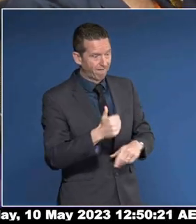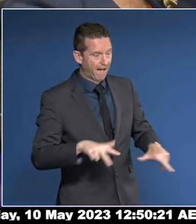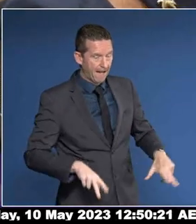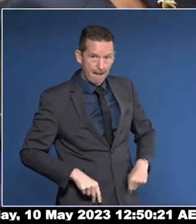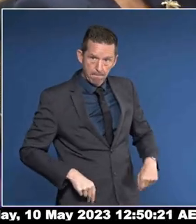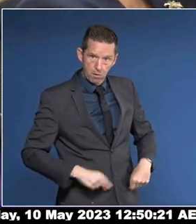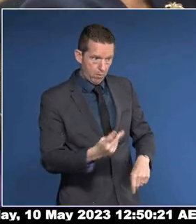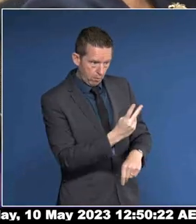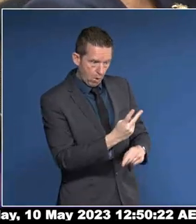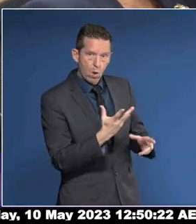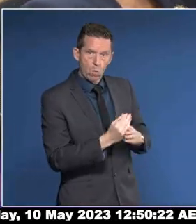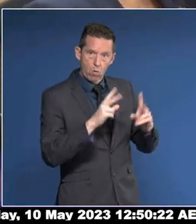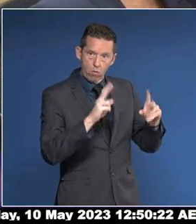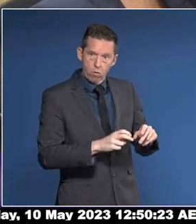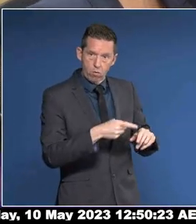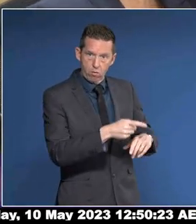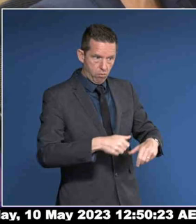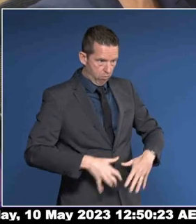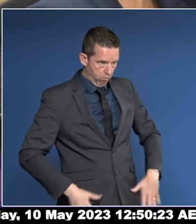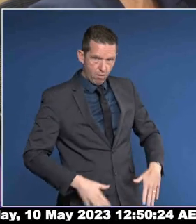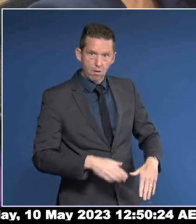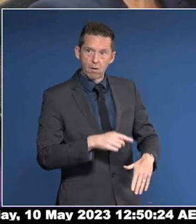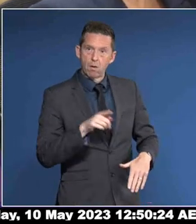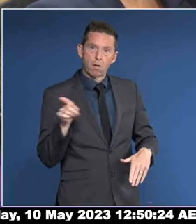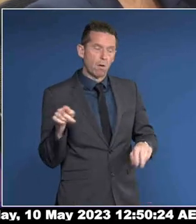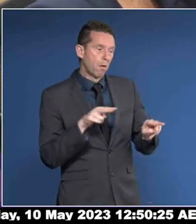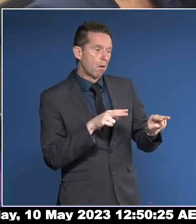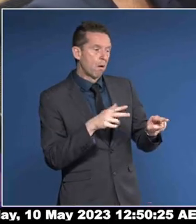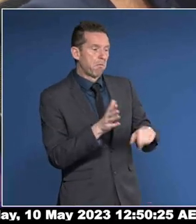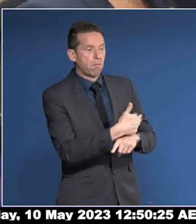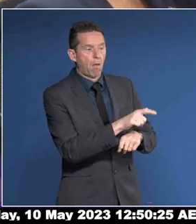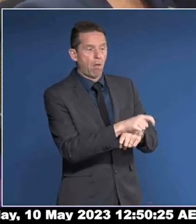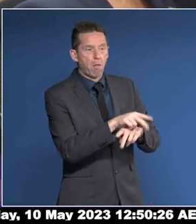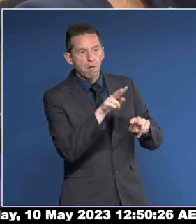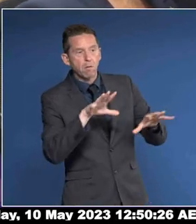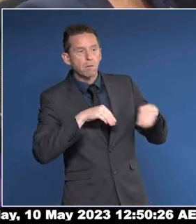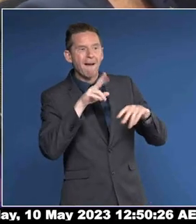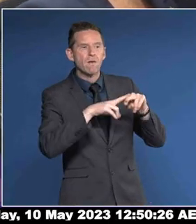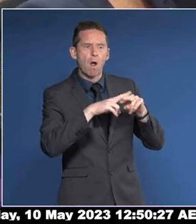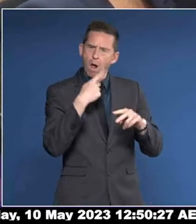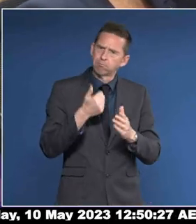they accepted on face value the father's contention that they were changed regularly. That seems to be the effect.